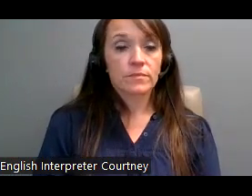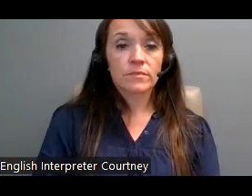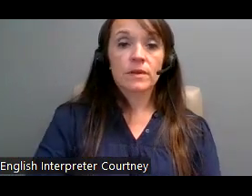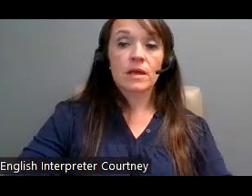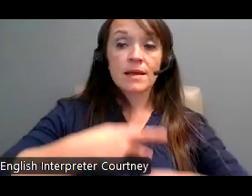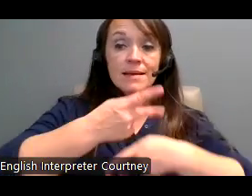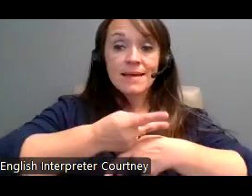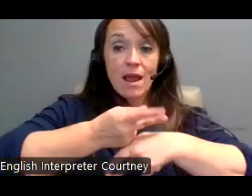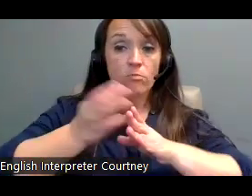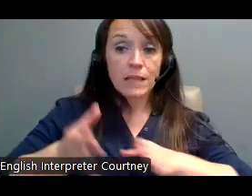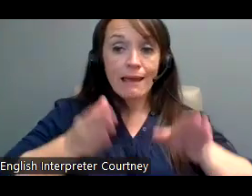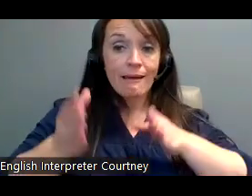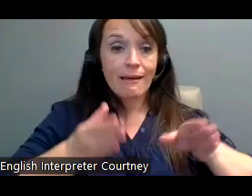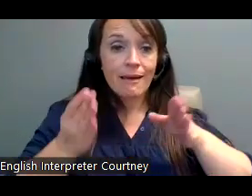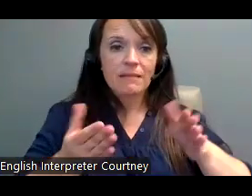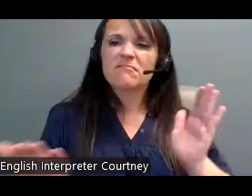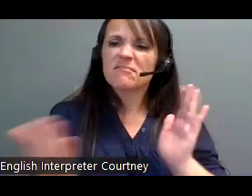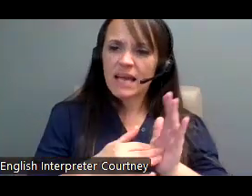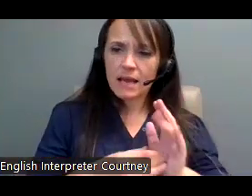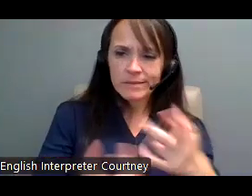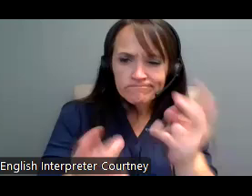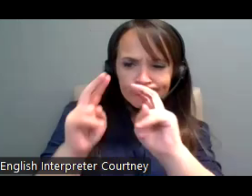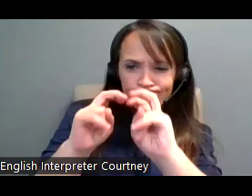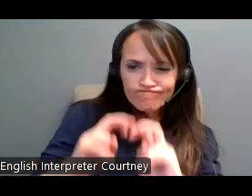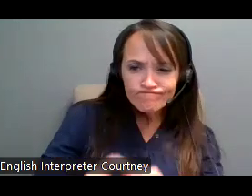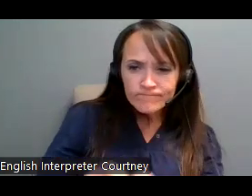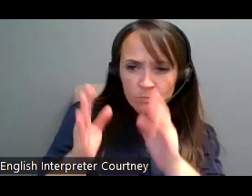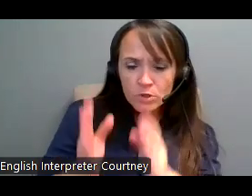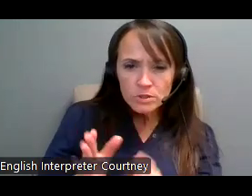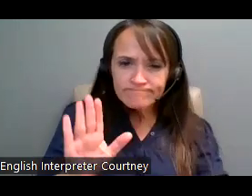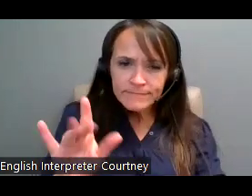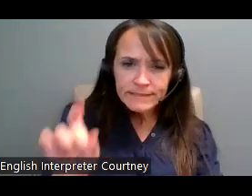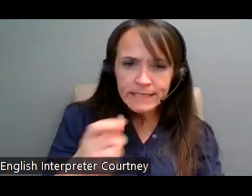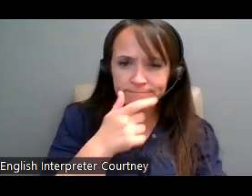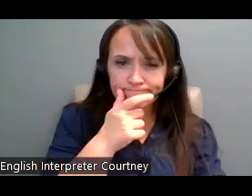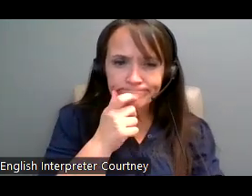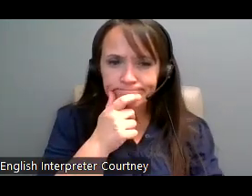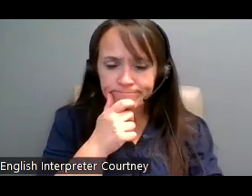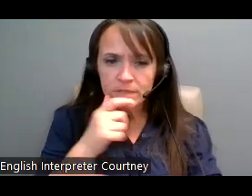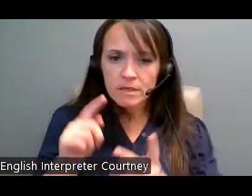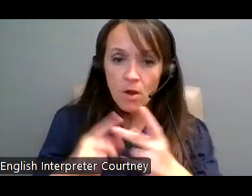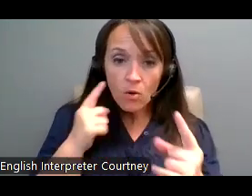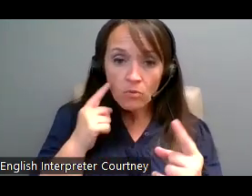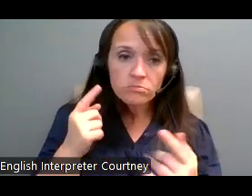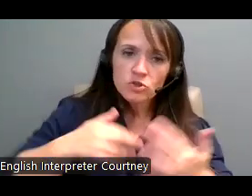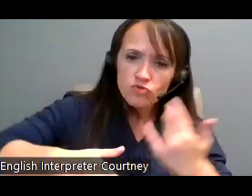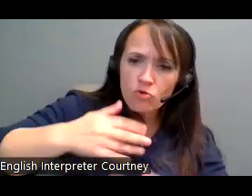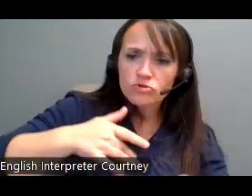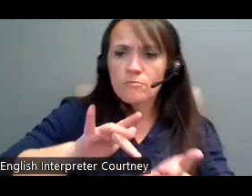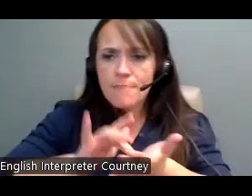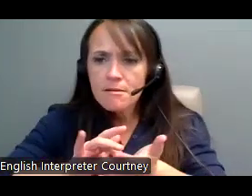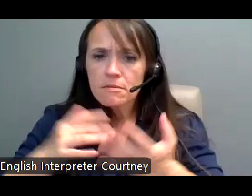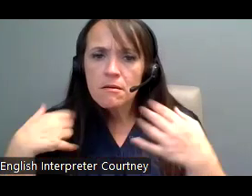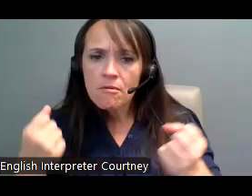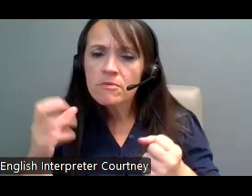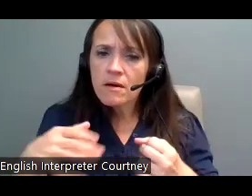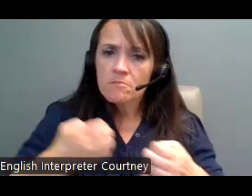of the client, we will work together to create goals that provide or improve the quality of life,